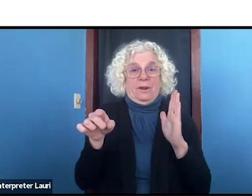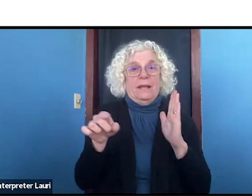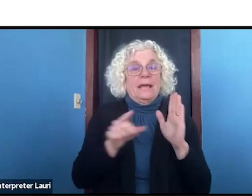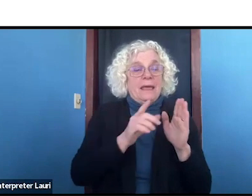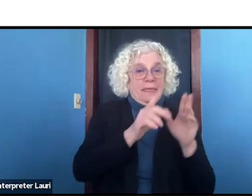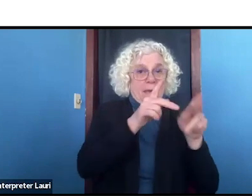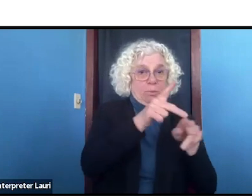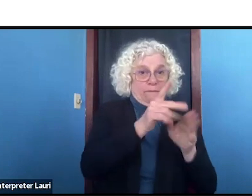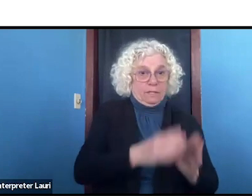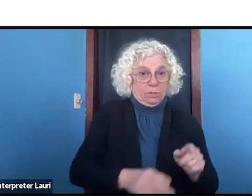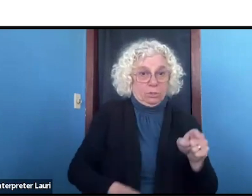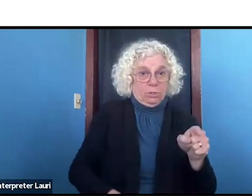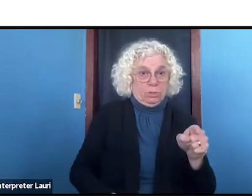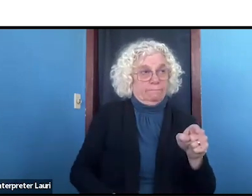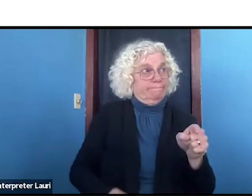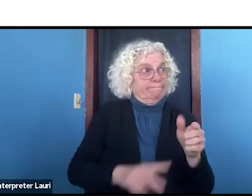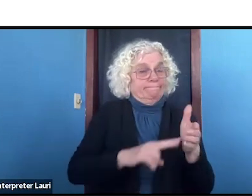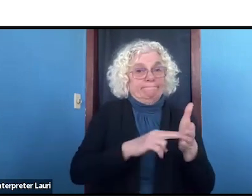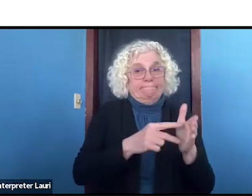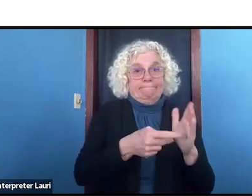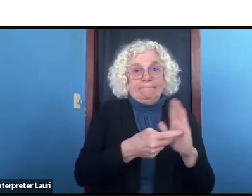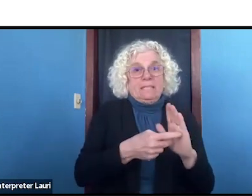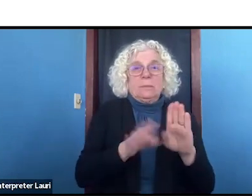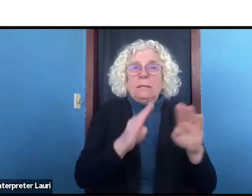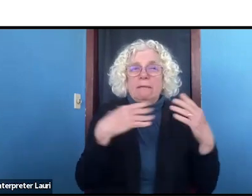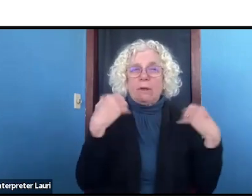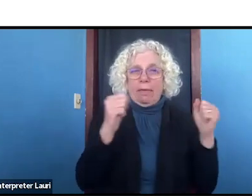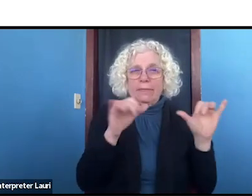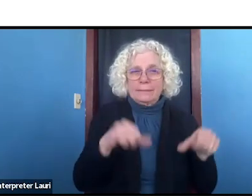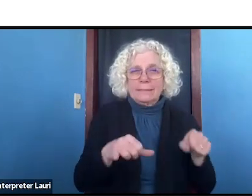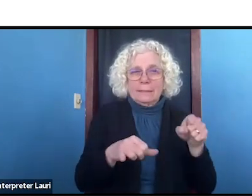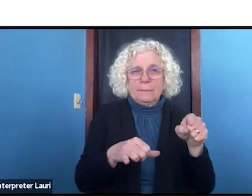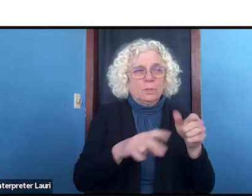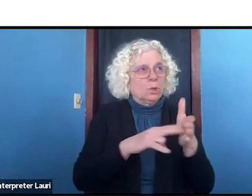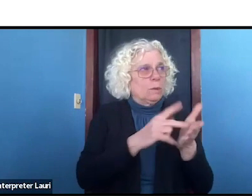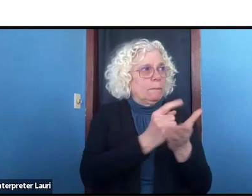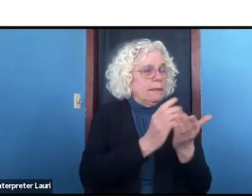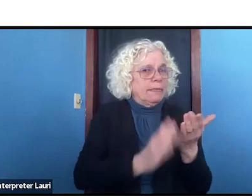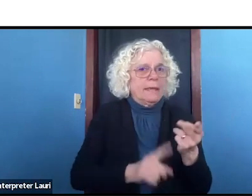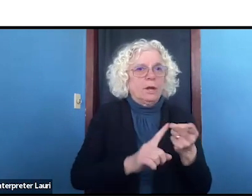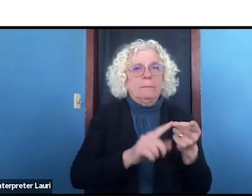whether that is this is behavioral health systems in general, the therapist, the counselor and whatnot,